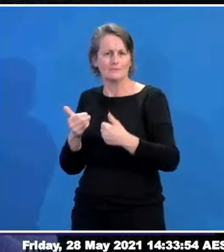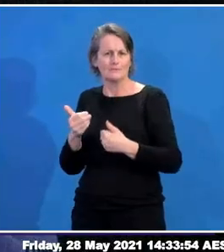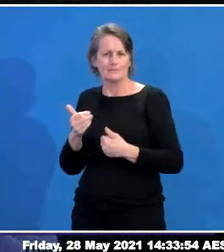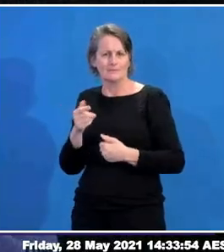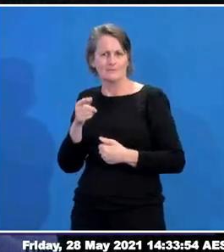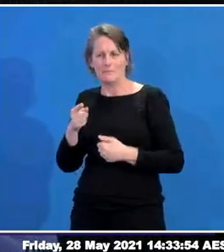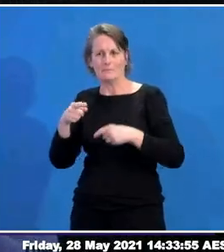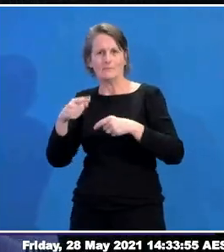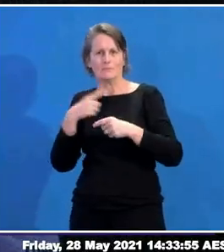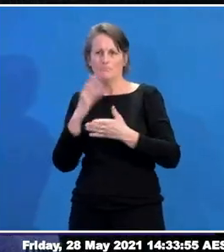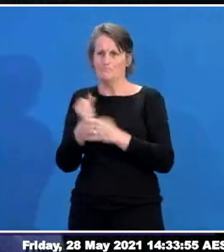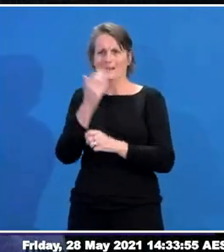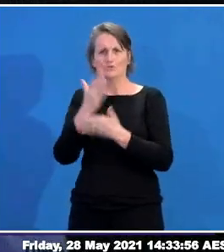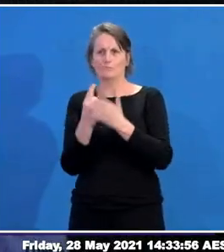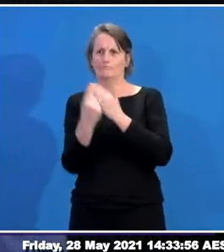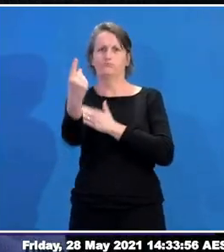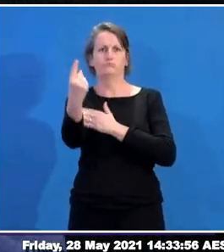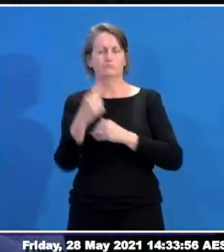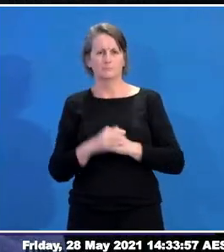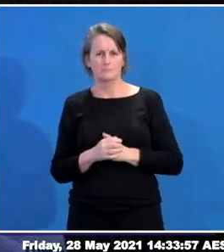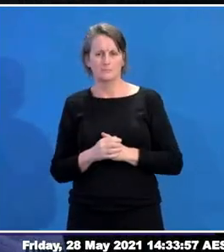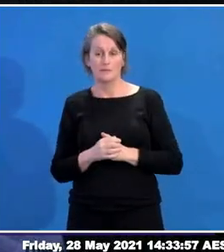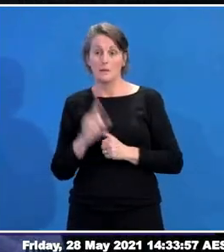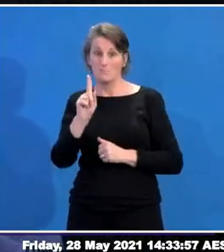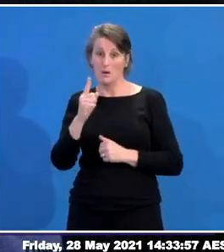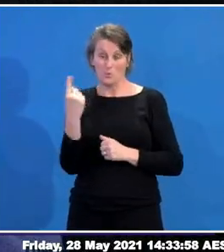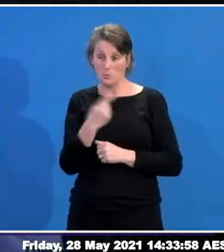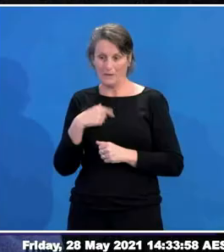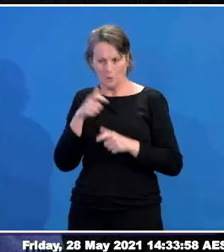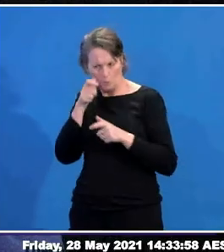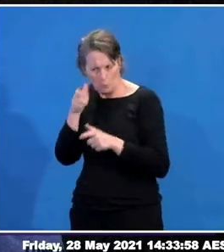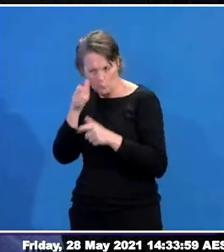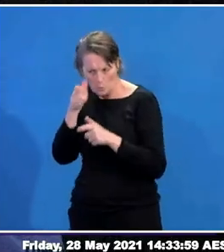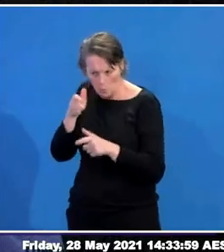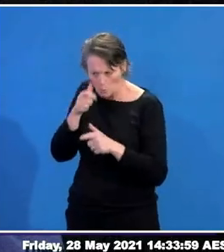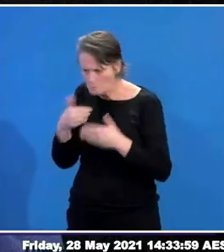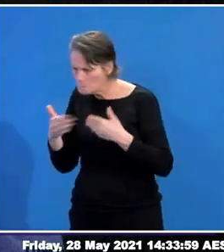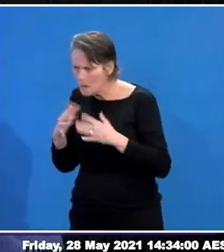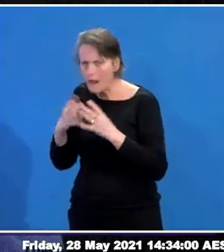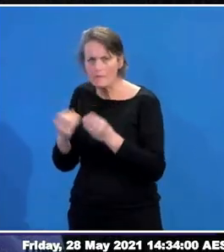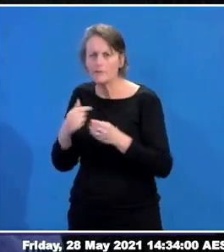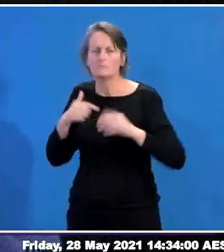interested in, we don't micro-manage the way the provider meets its obligations.